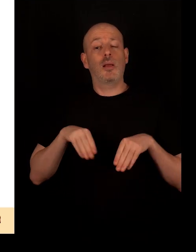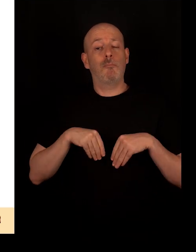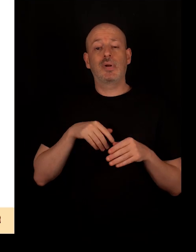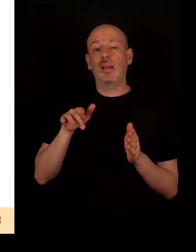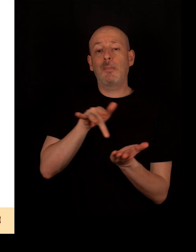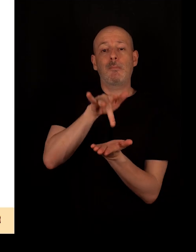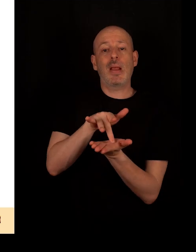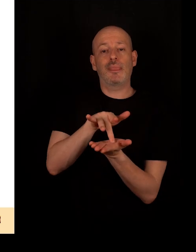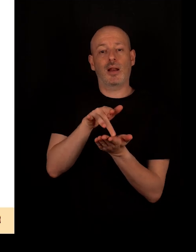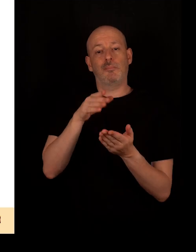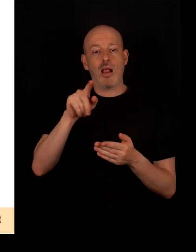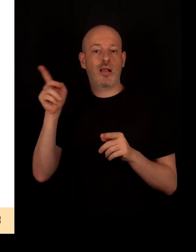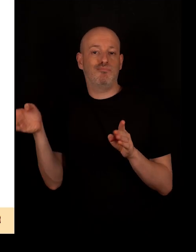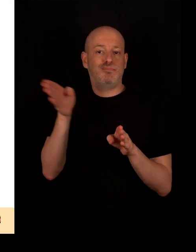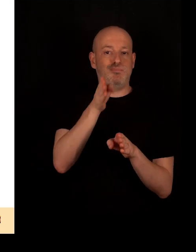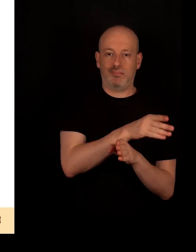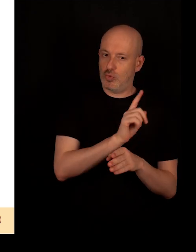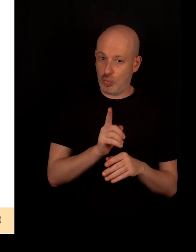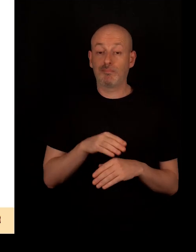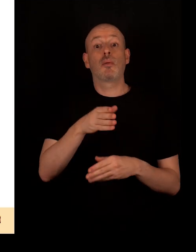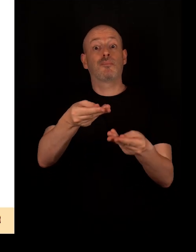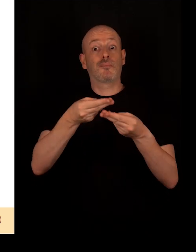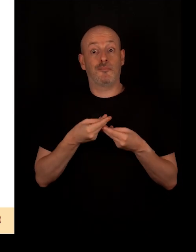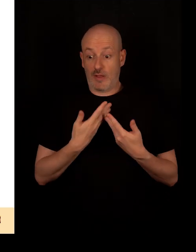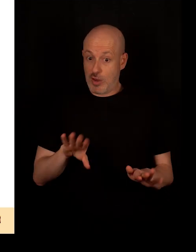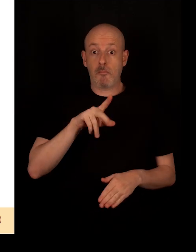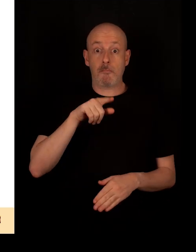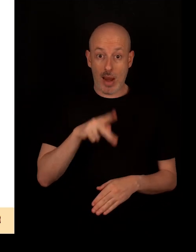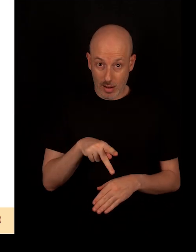And intermediary banks are not allowed. Then as soon as we have your bank details,